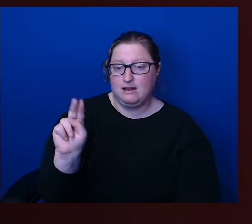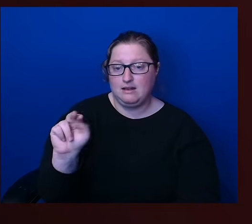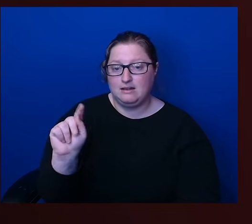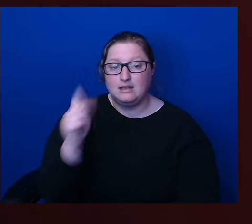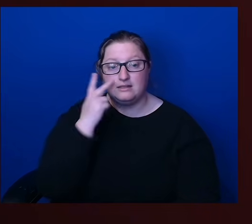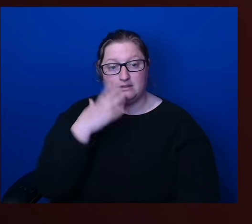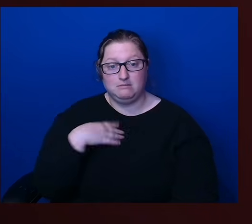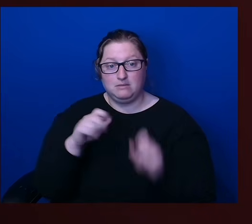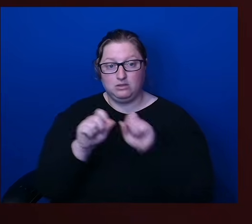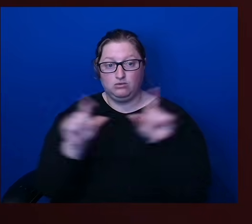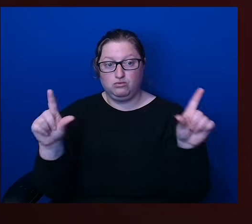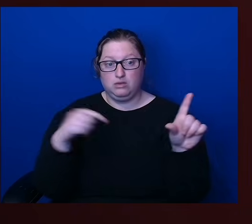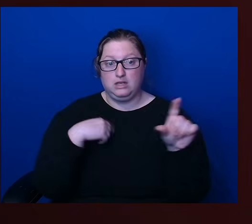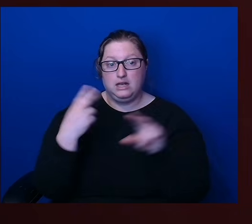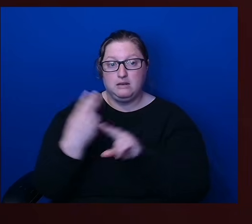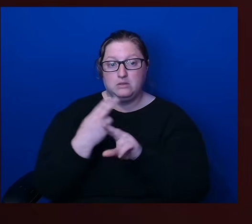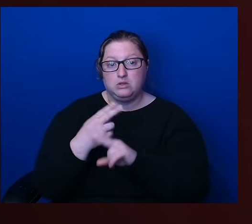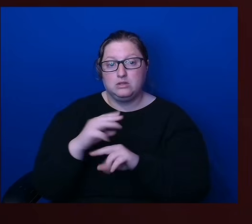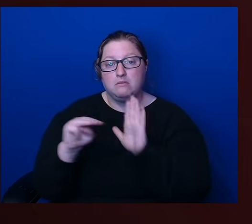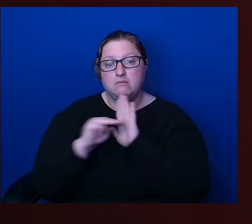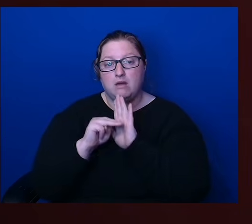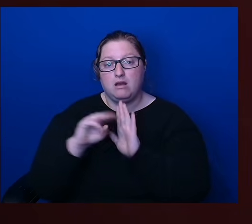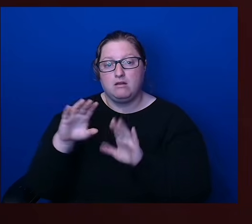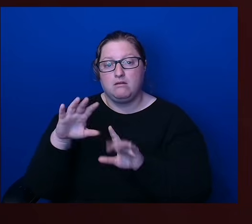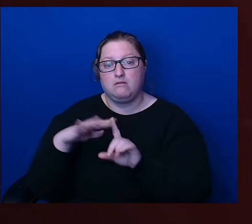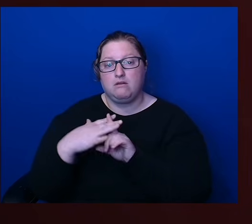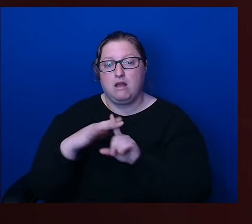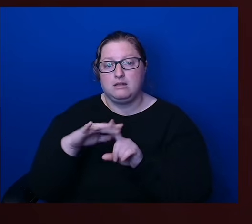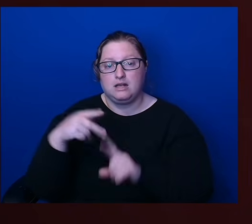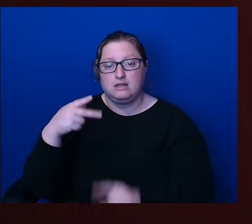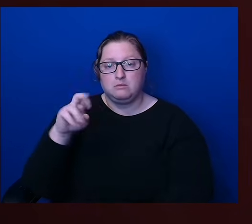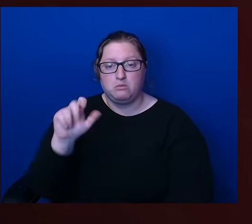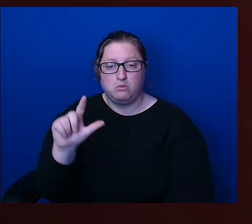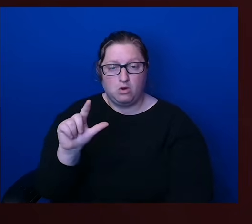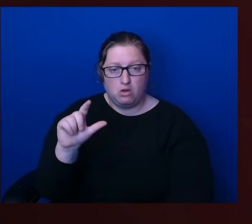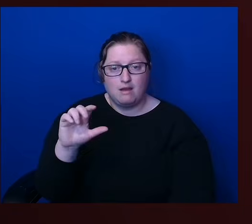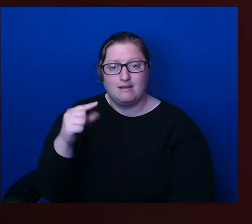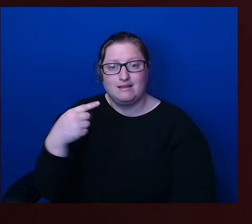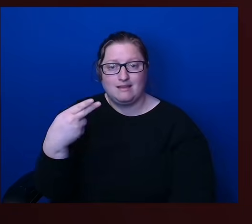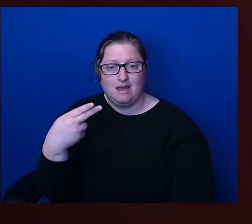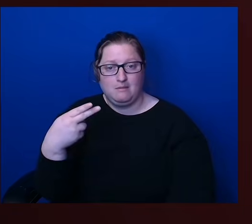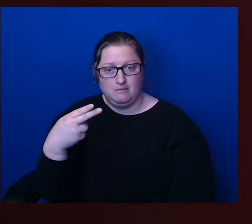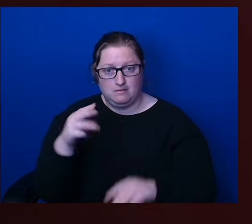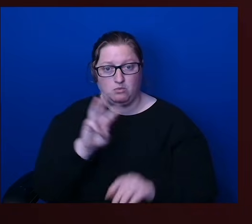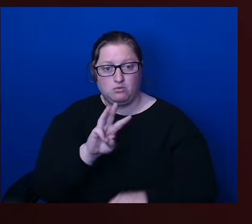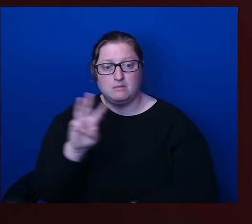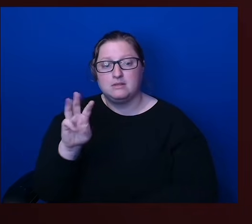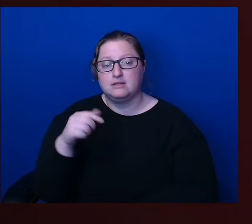the Model Context Protocol GitHub site, and what we didn't do is go off and create our own repo.